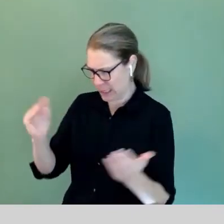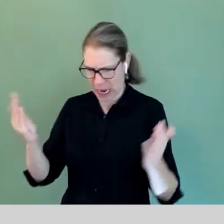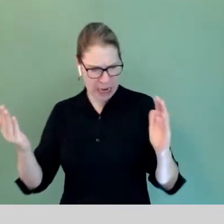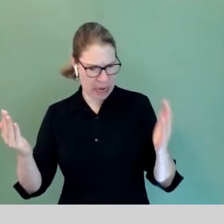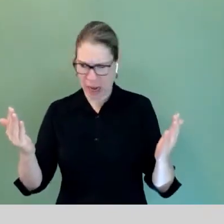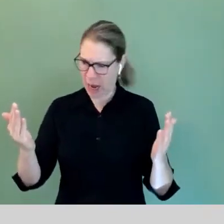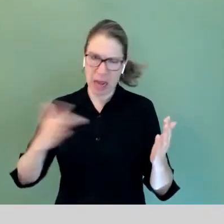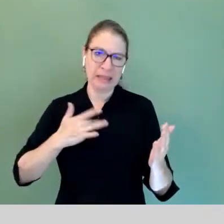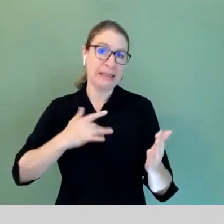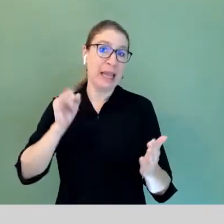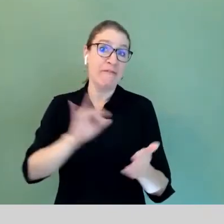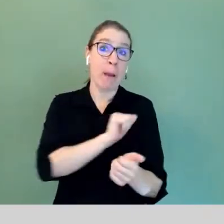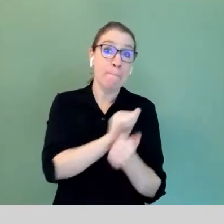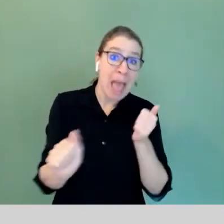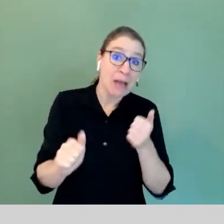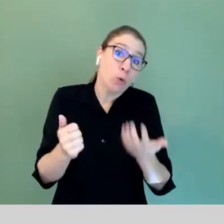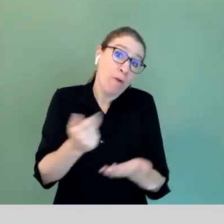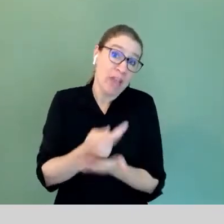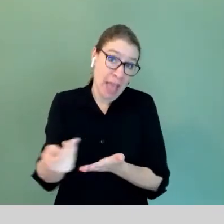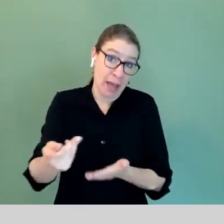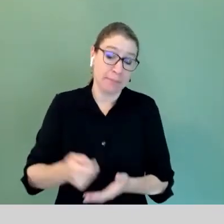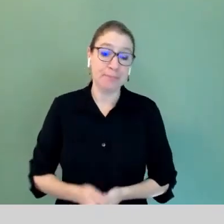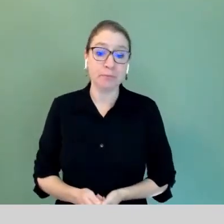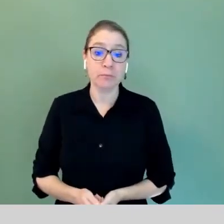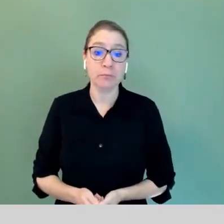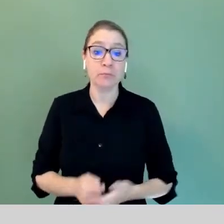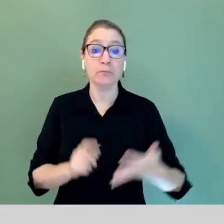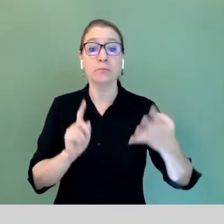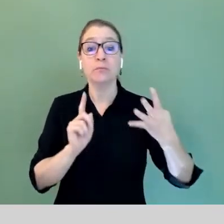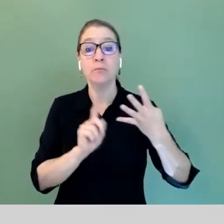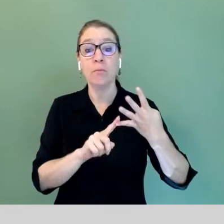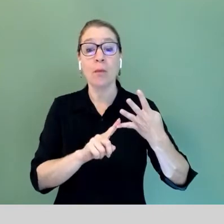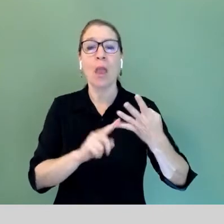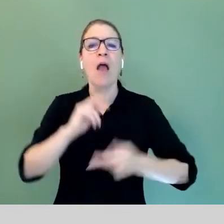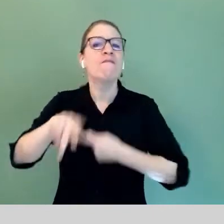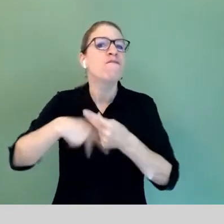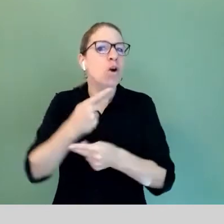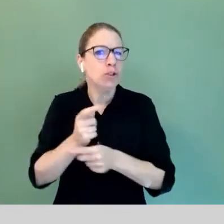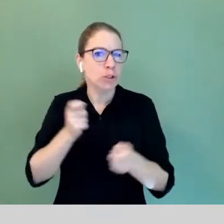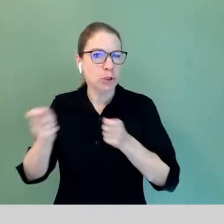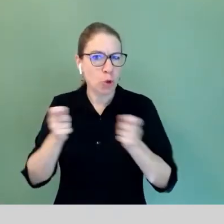and see whether they pass or fail. Version control means we want to make sure